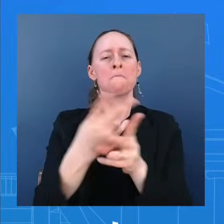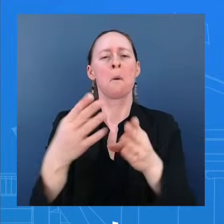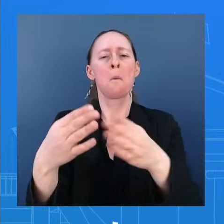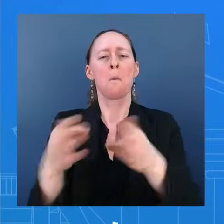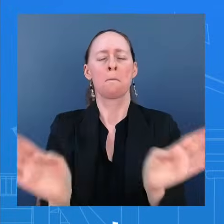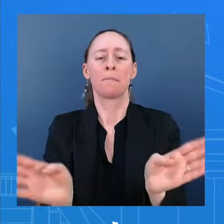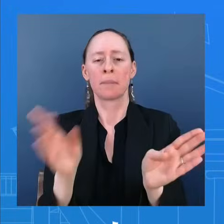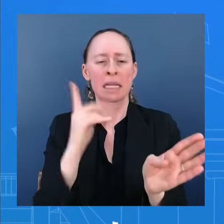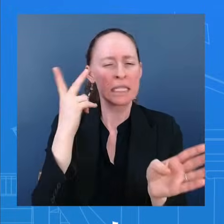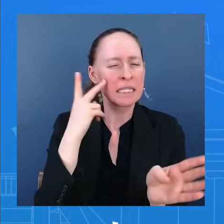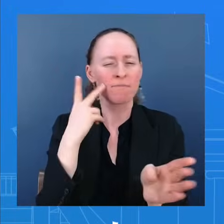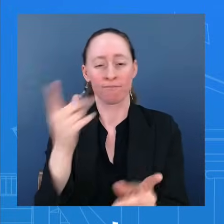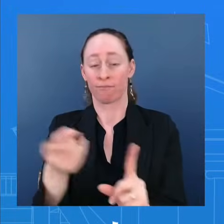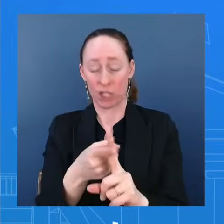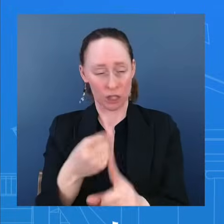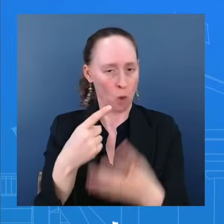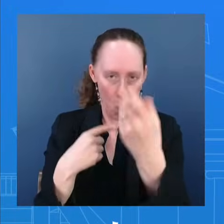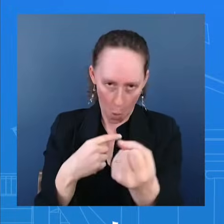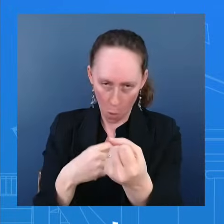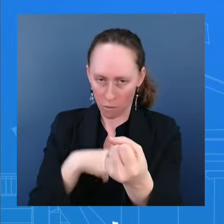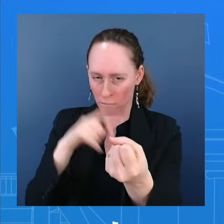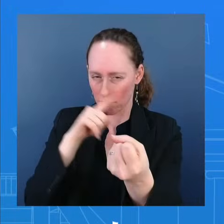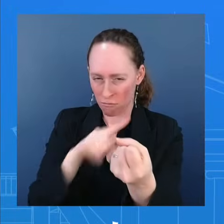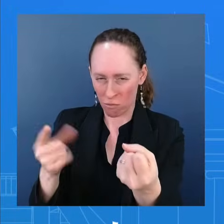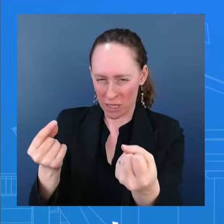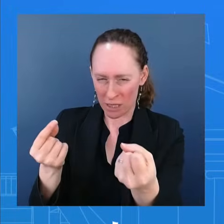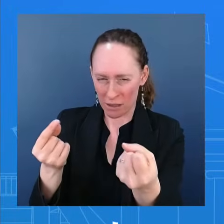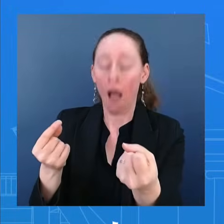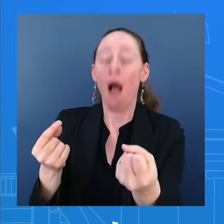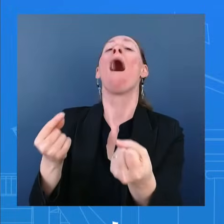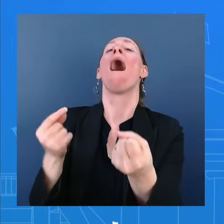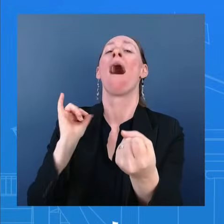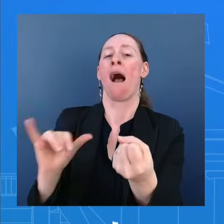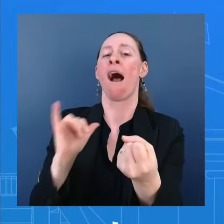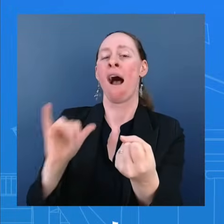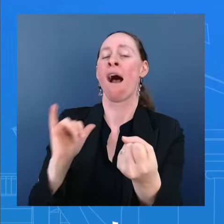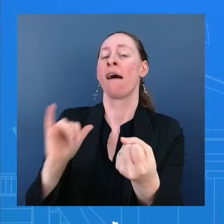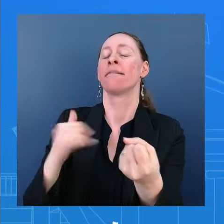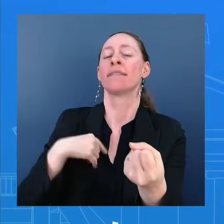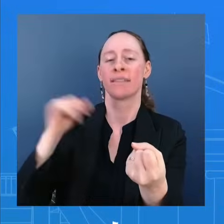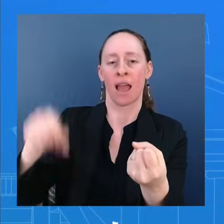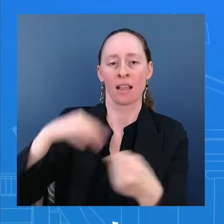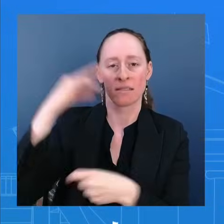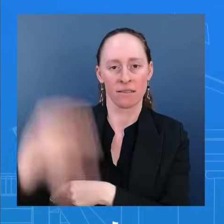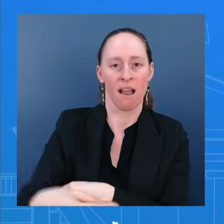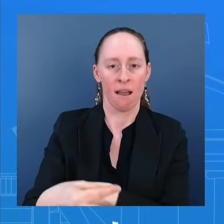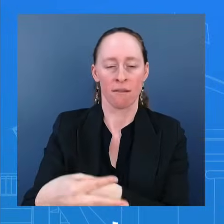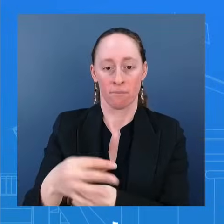And thus far in this early stage of the investigation, there's just no national security threat that we see and no public safety risk.